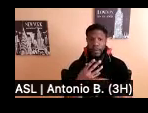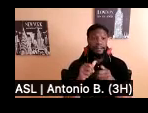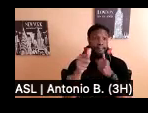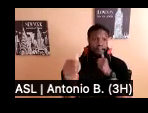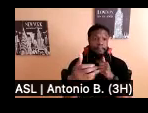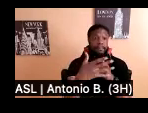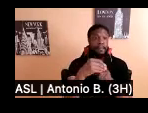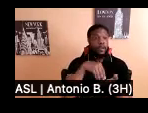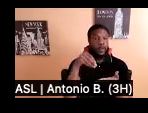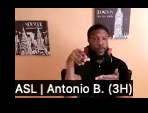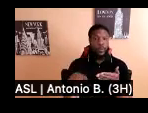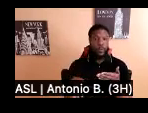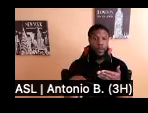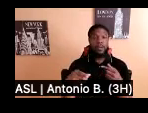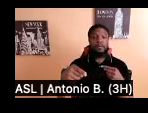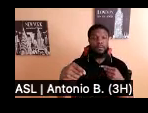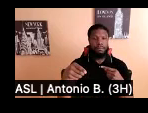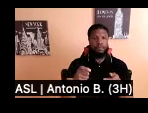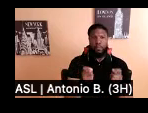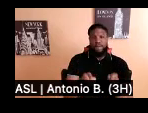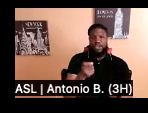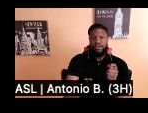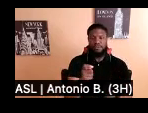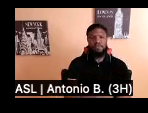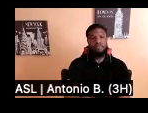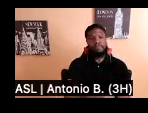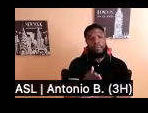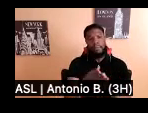I'll start by sharing some details about the study, which was conducted at St.